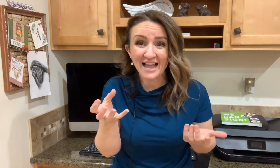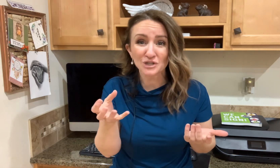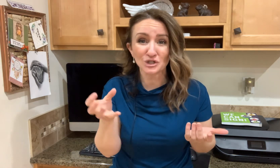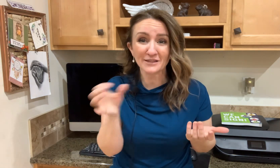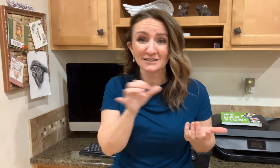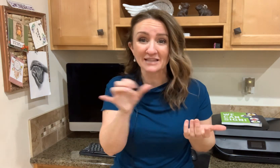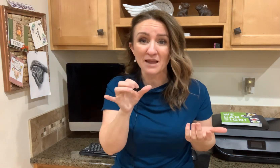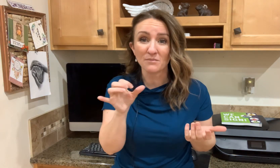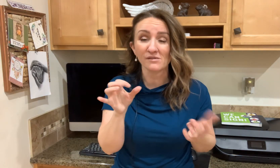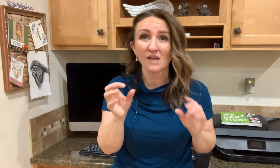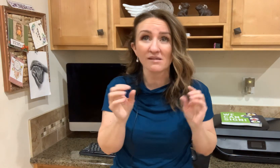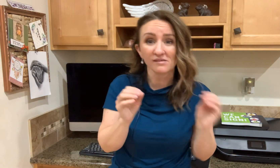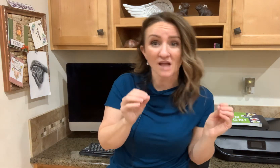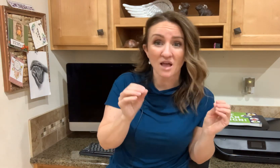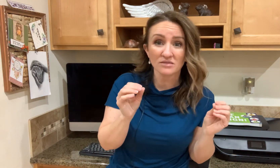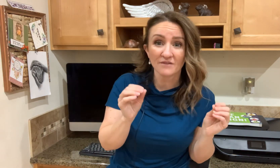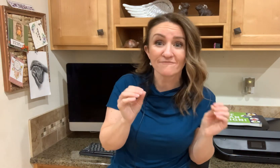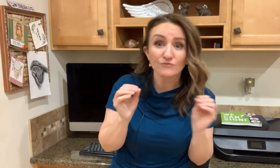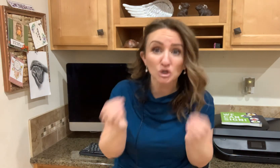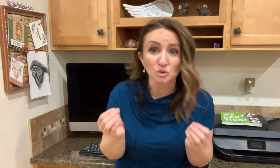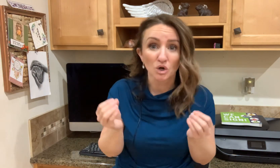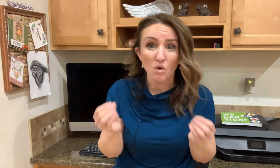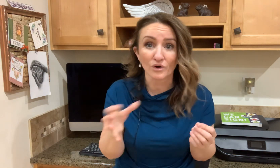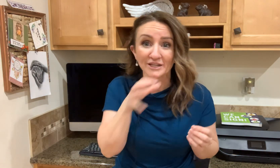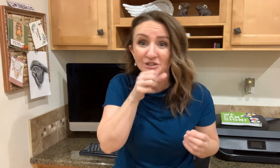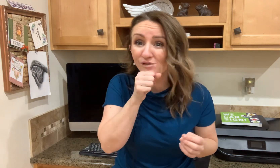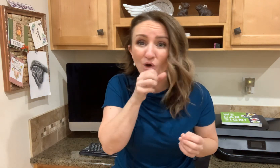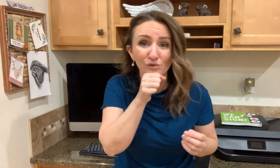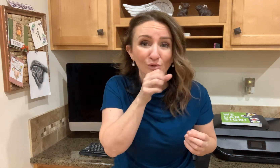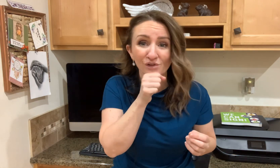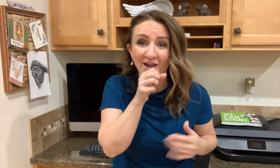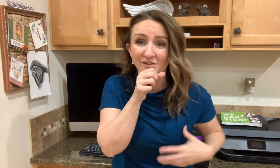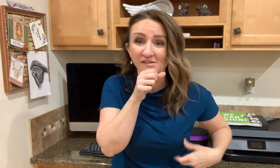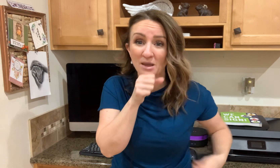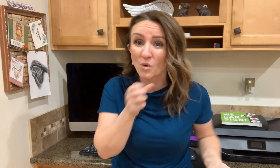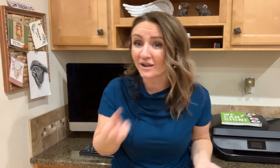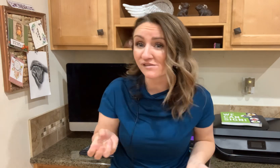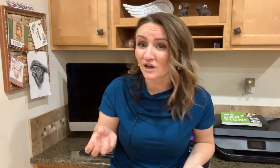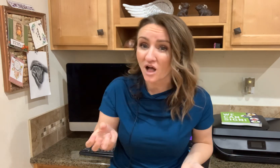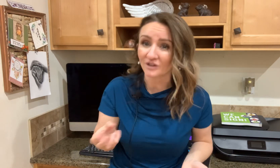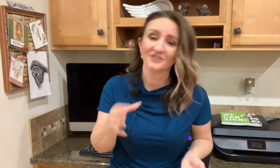actually the same as the fruit, orange, it is signed the same way as the color,